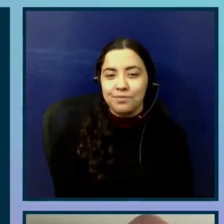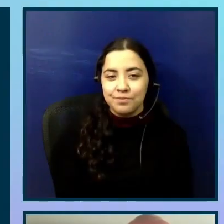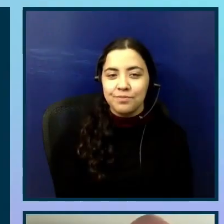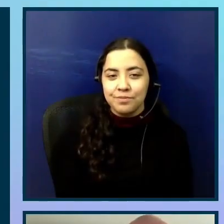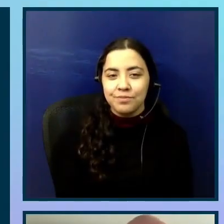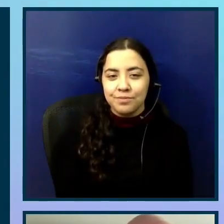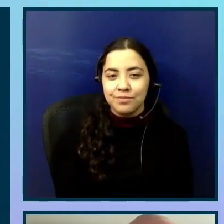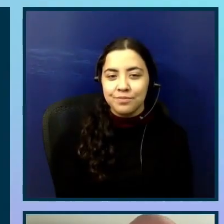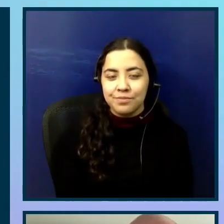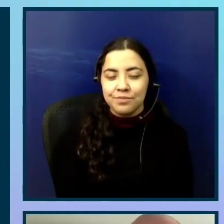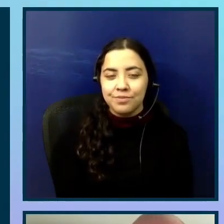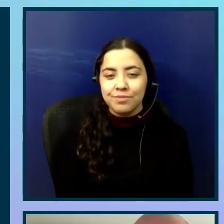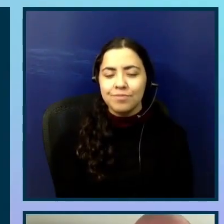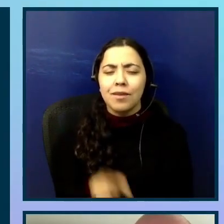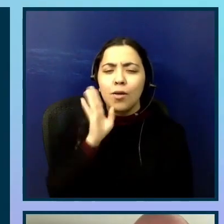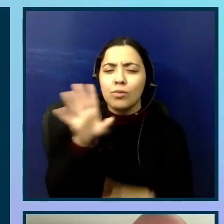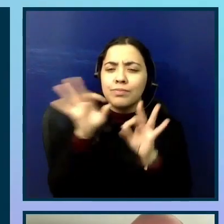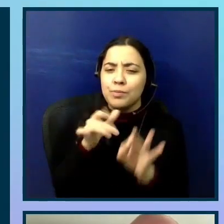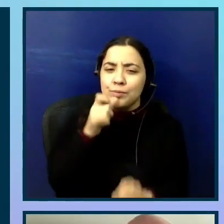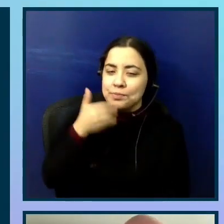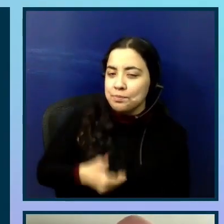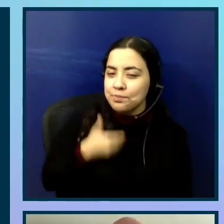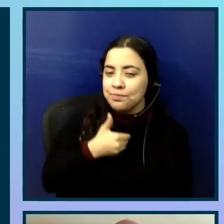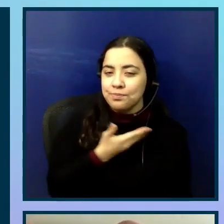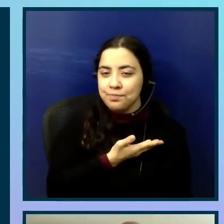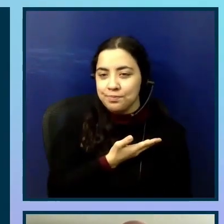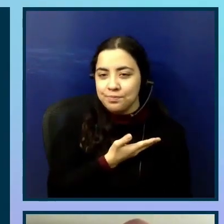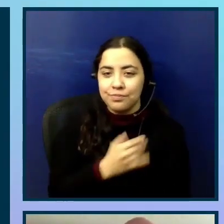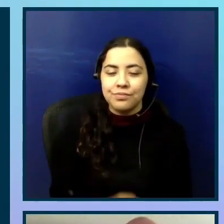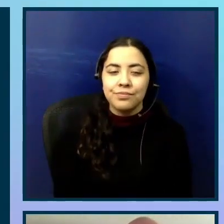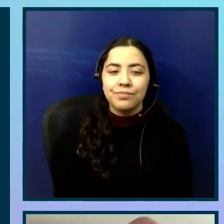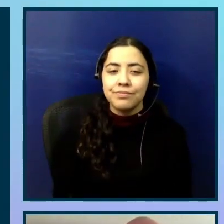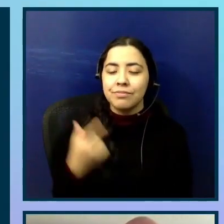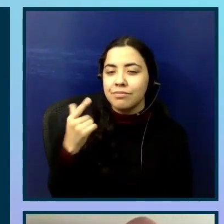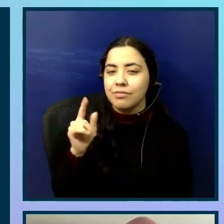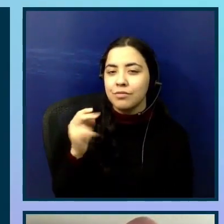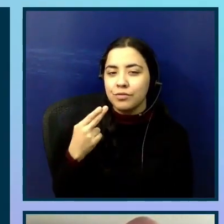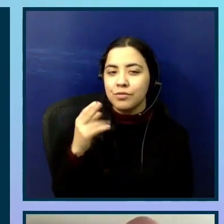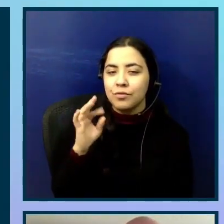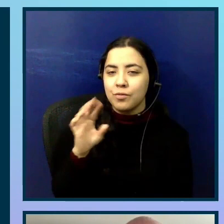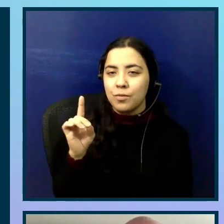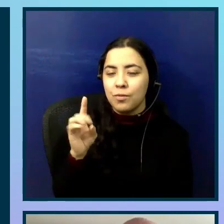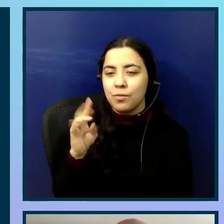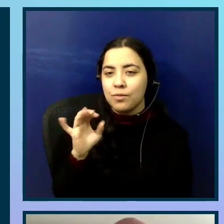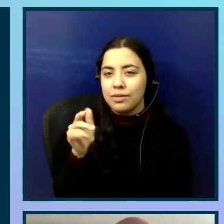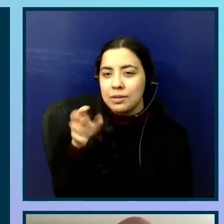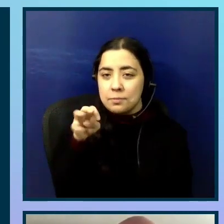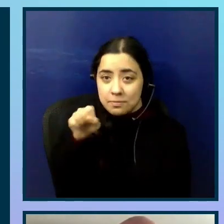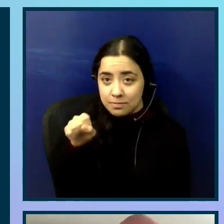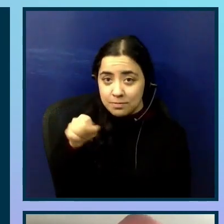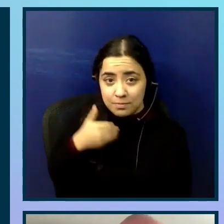I'll tell you a little bit about myself first. My name's Gareth Ford Williams. The last time I was here,